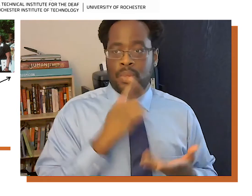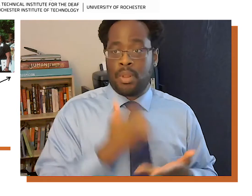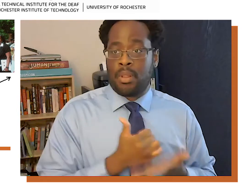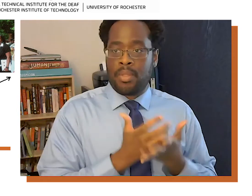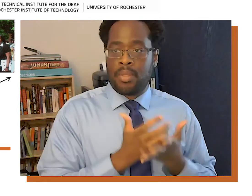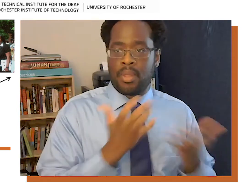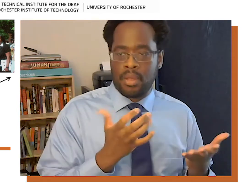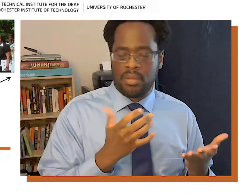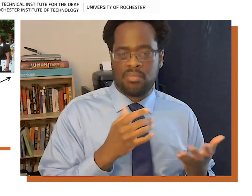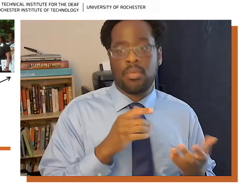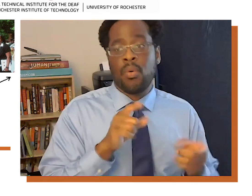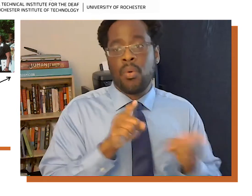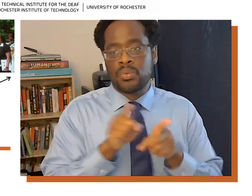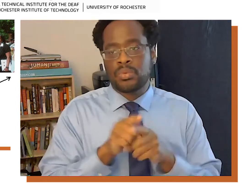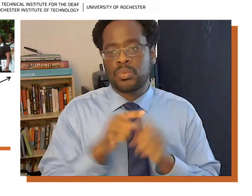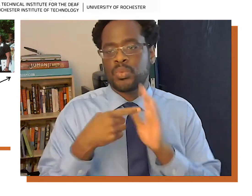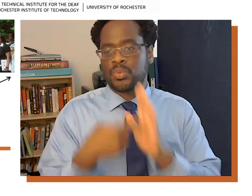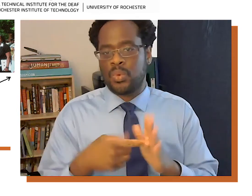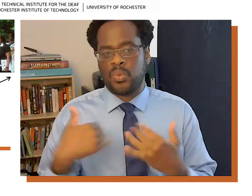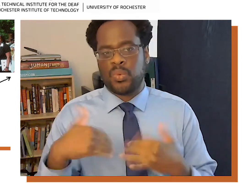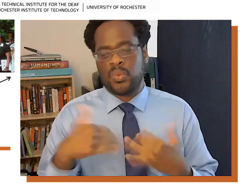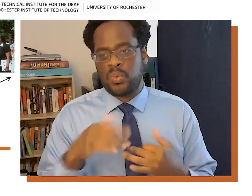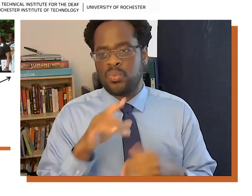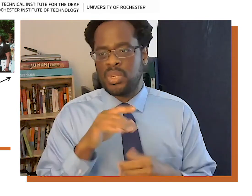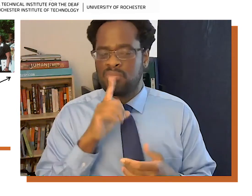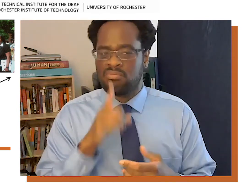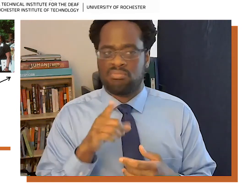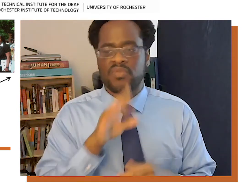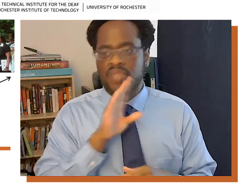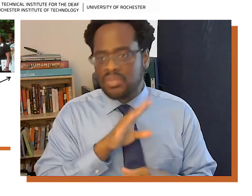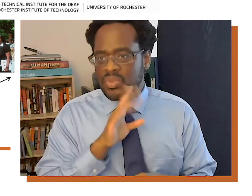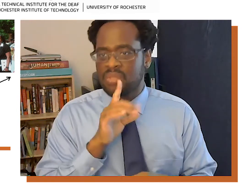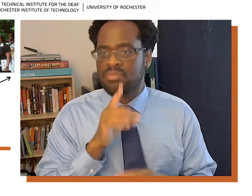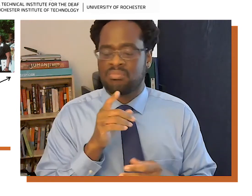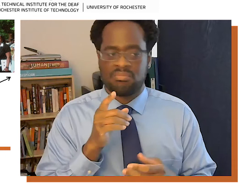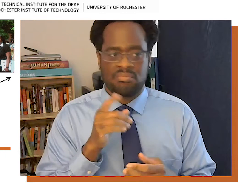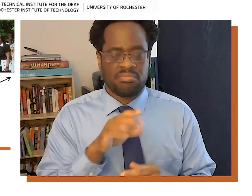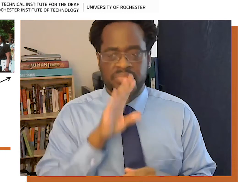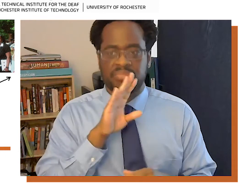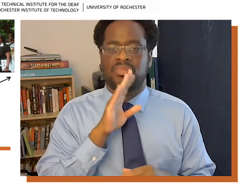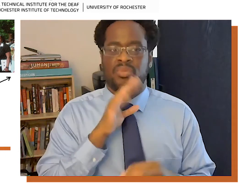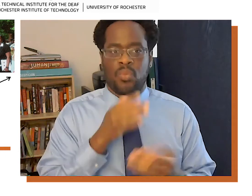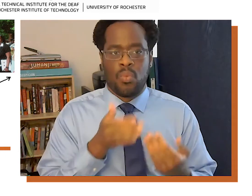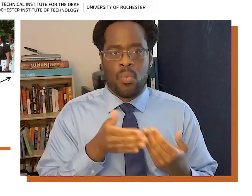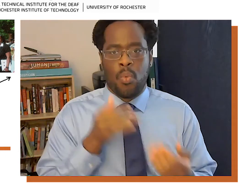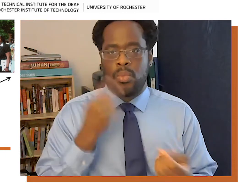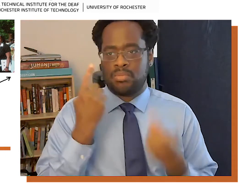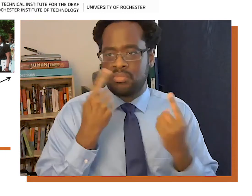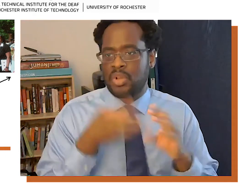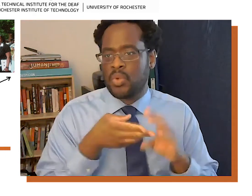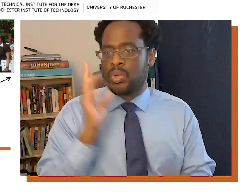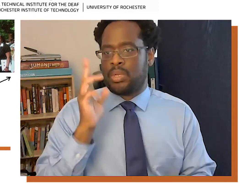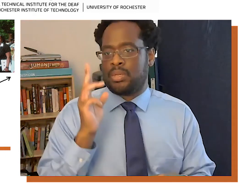that really have helped me a lot in my journey, in my career, and I will also show you some things